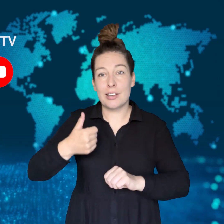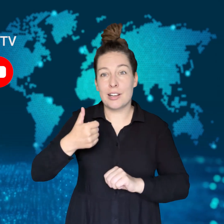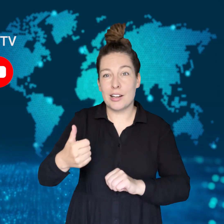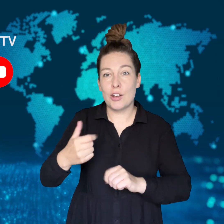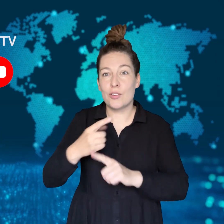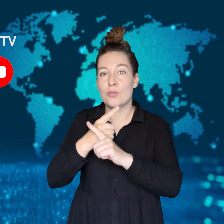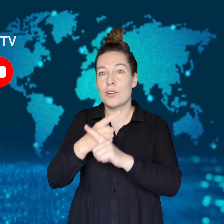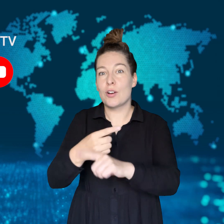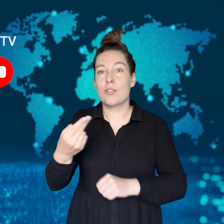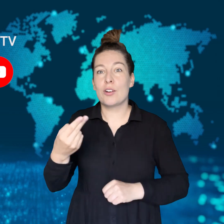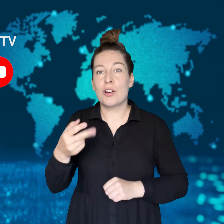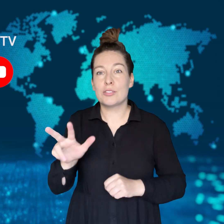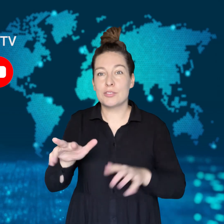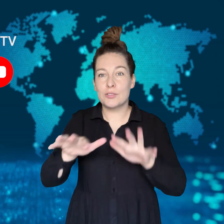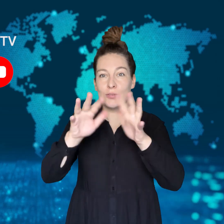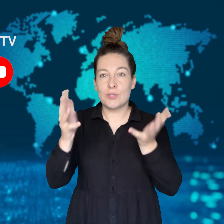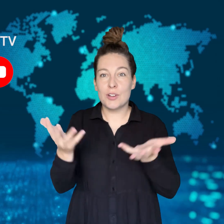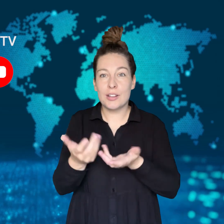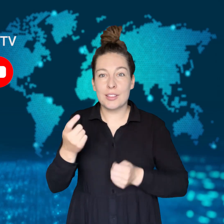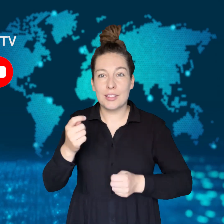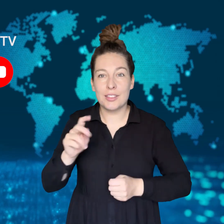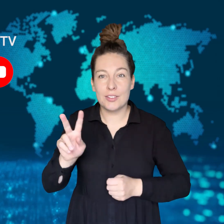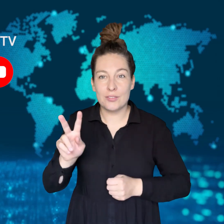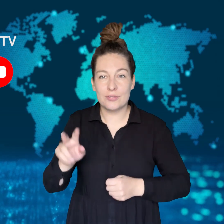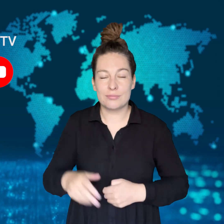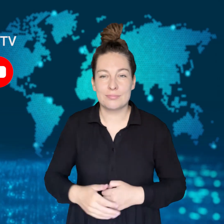to get new video updates!